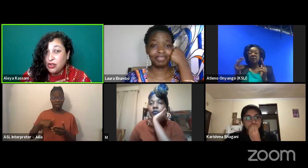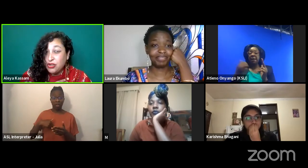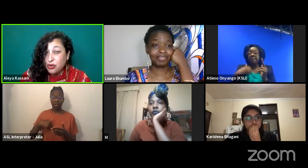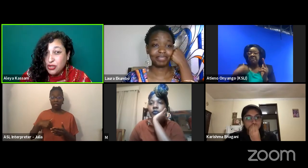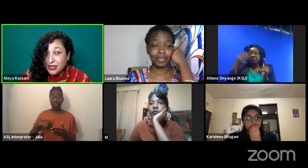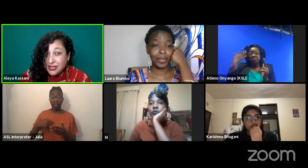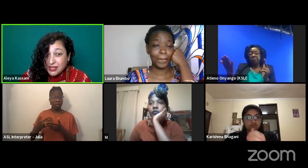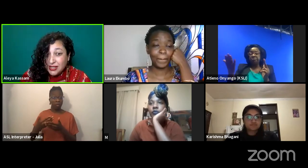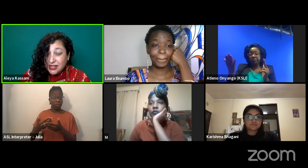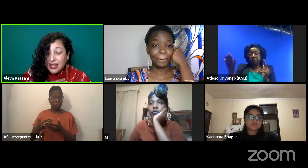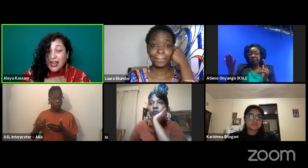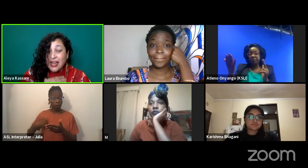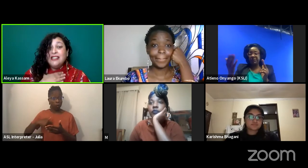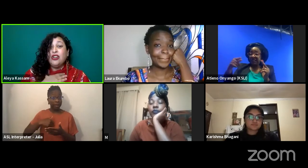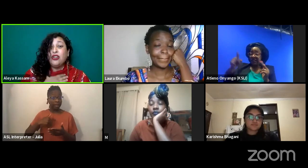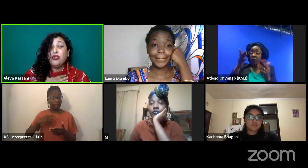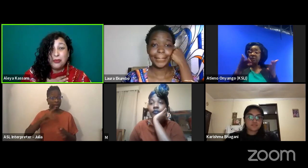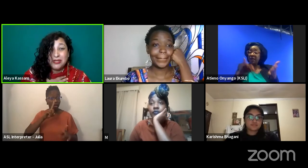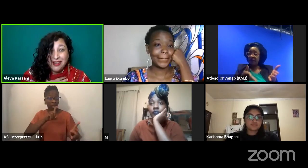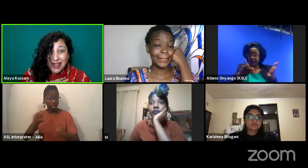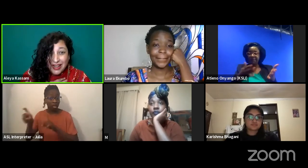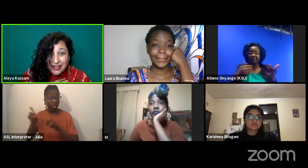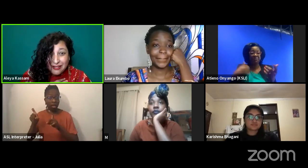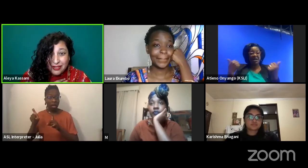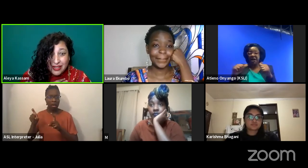I did not know she existed, I did not know she was alive.